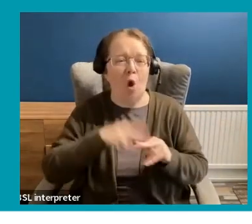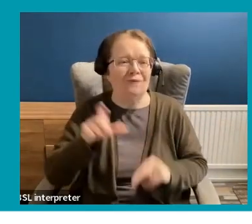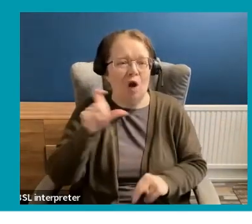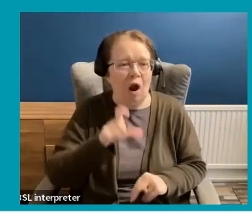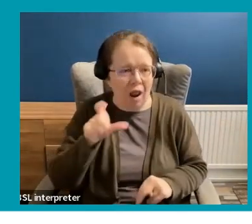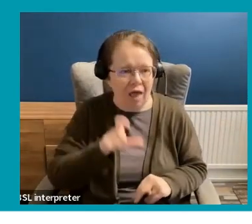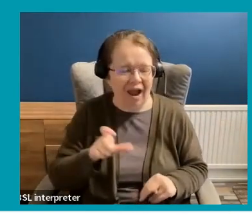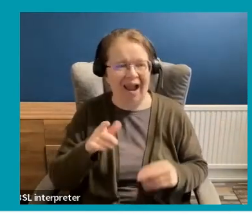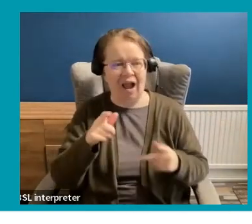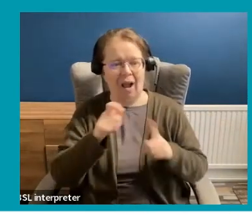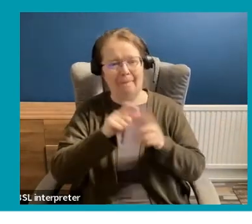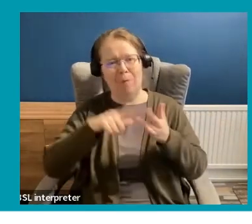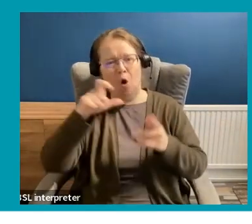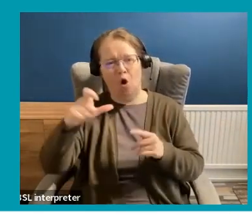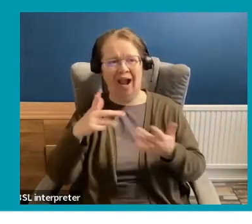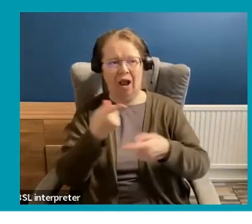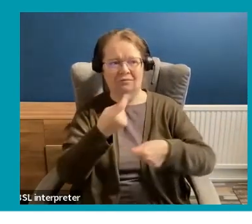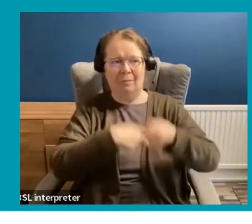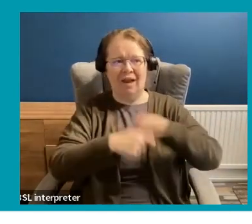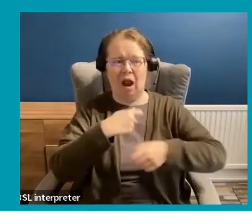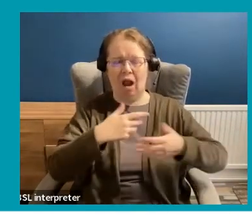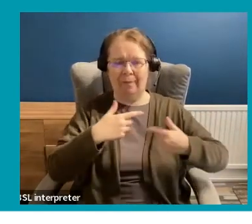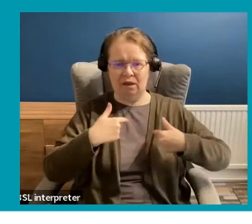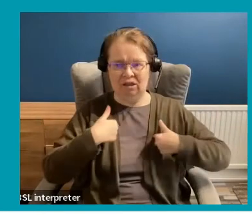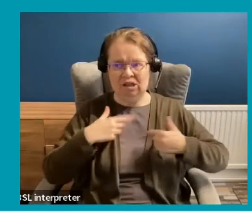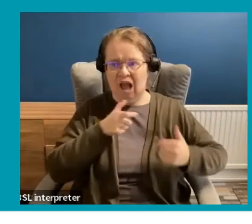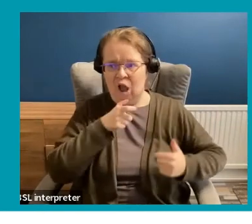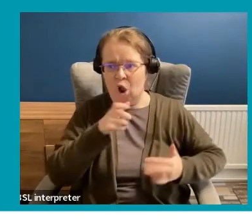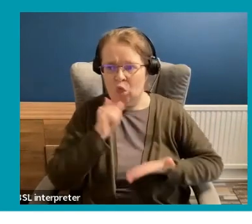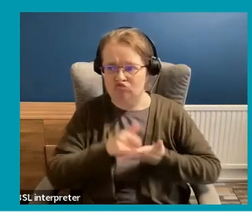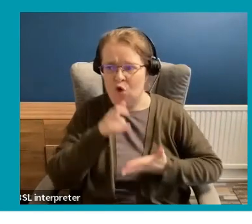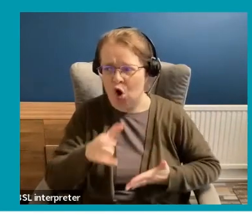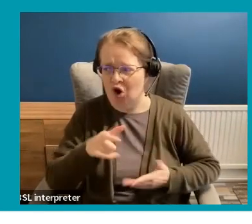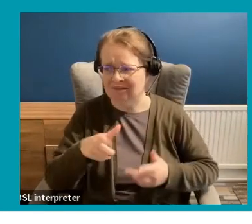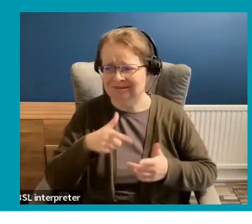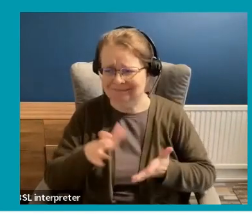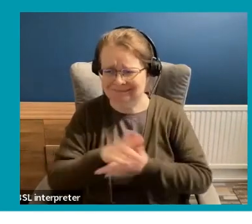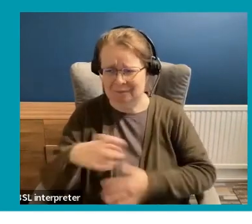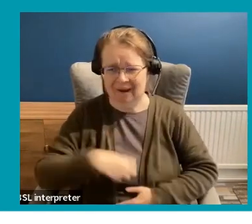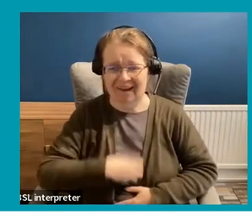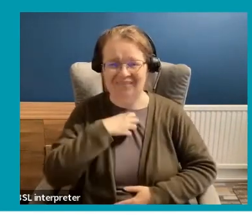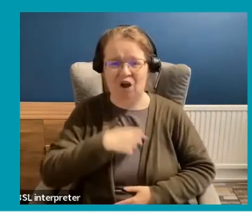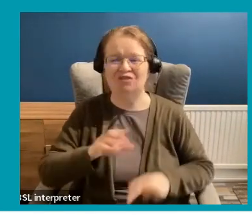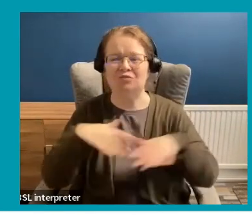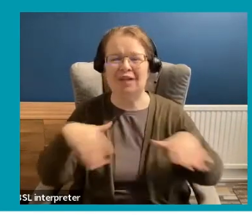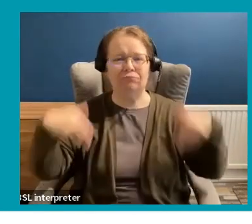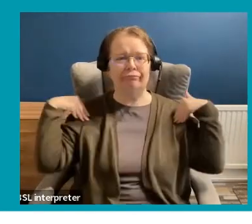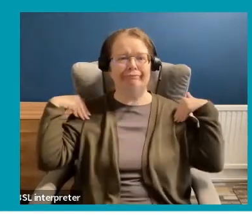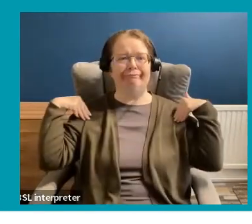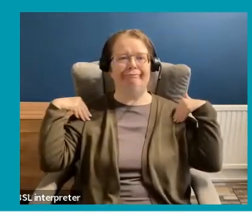You get so hung up with them I can use the wrong word and offend somebody that we don't talk about the subject at all.